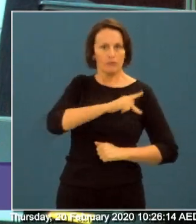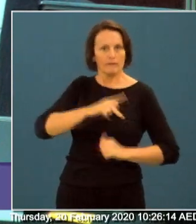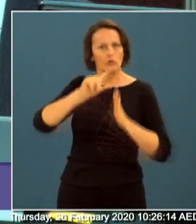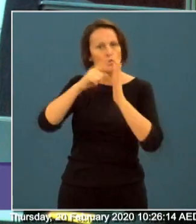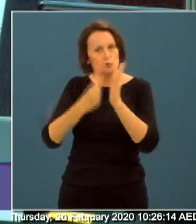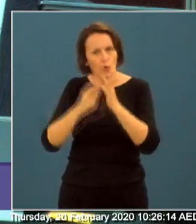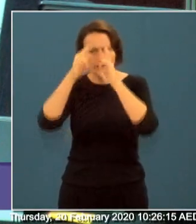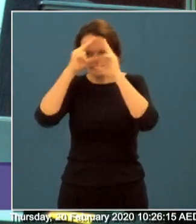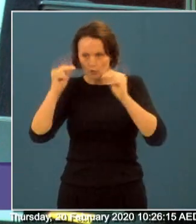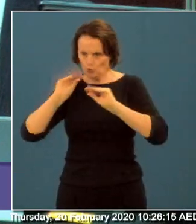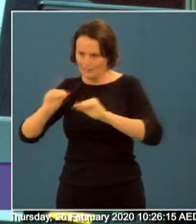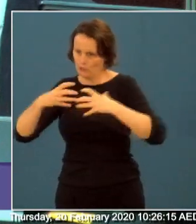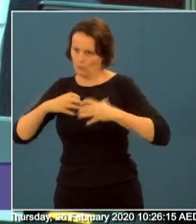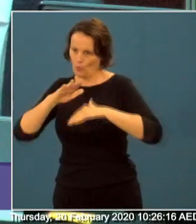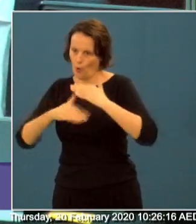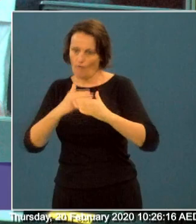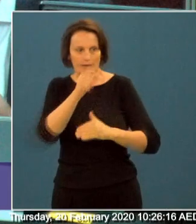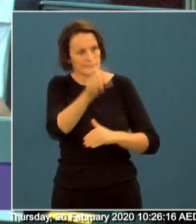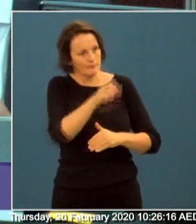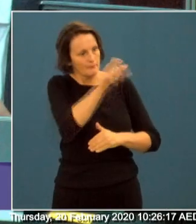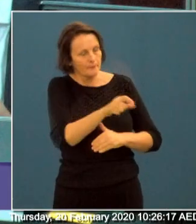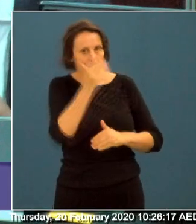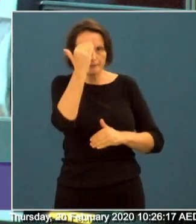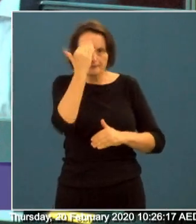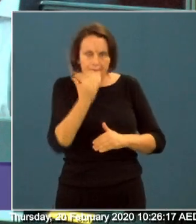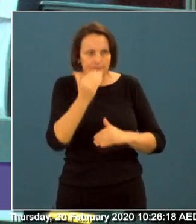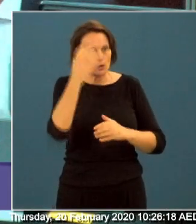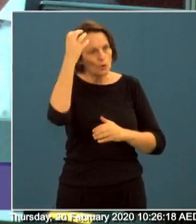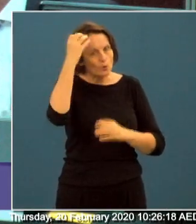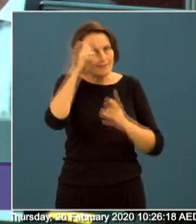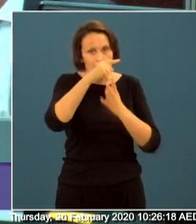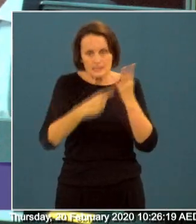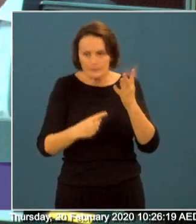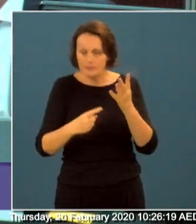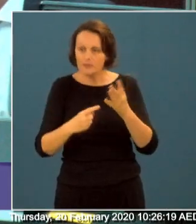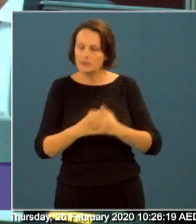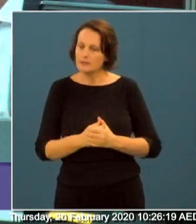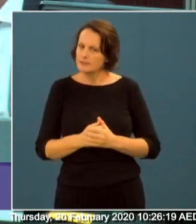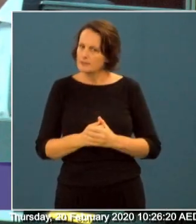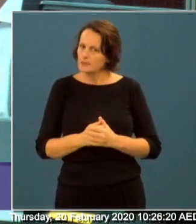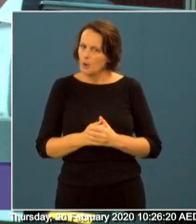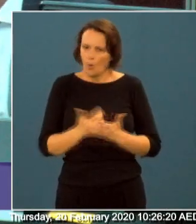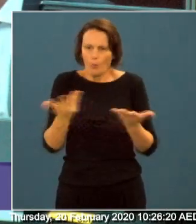at what level do you think it is best to start that training?